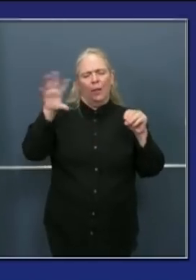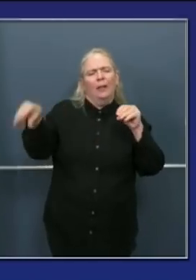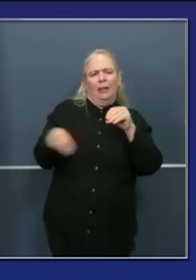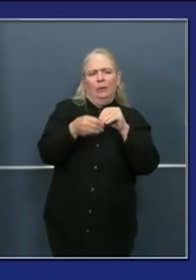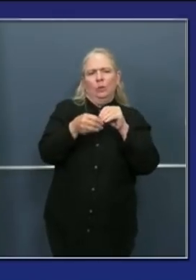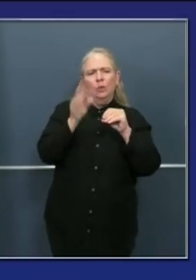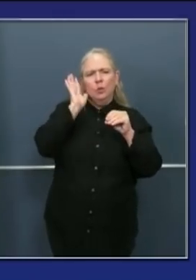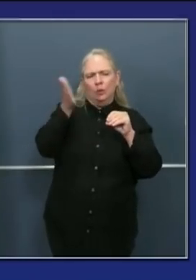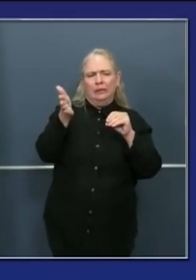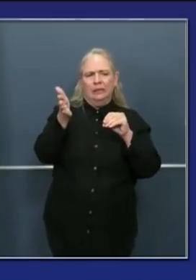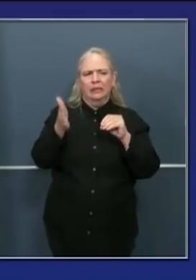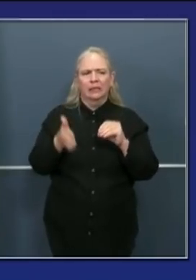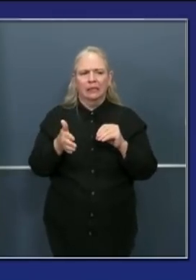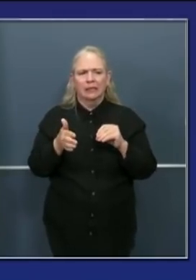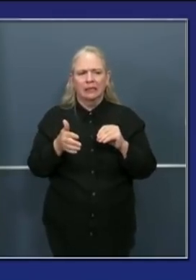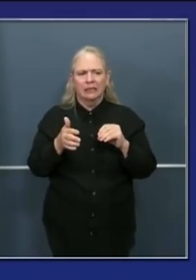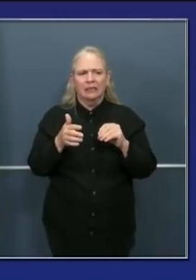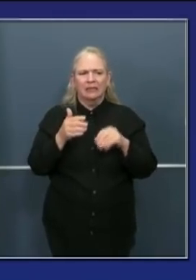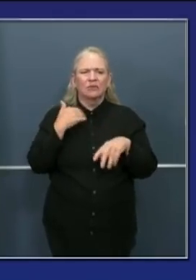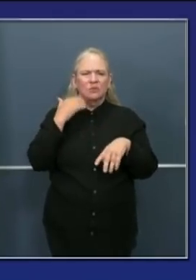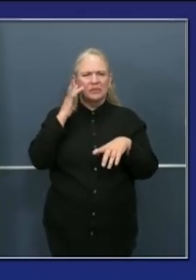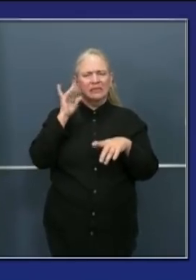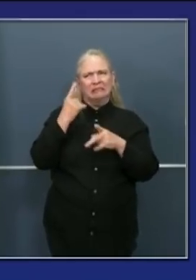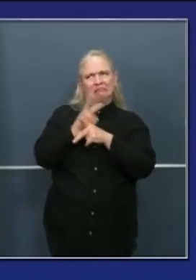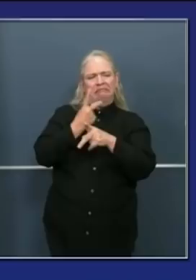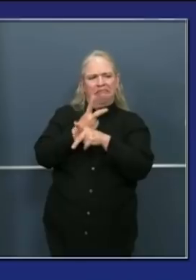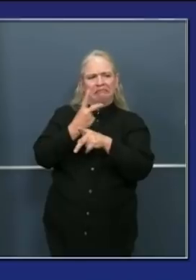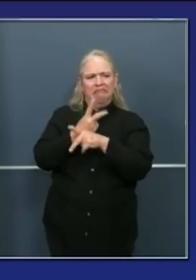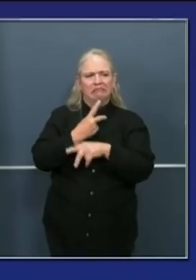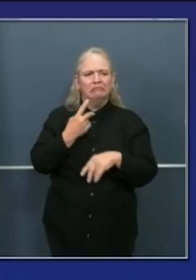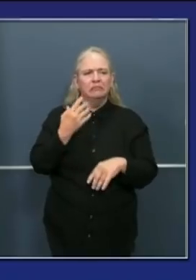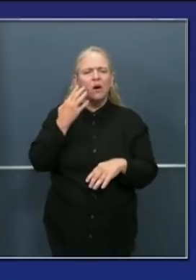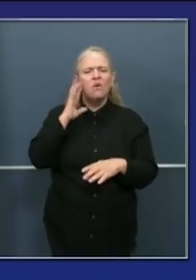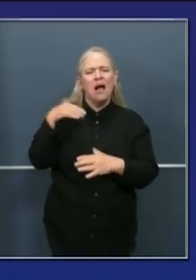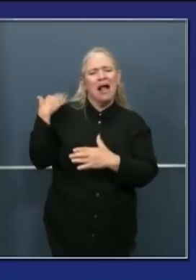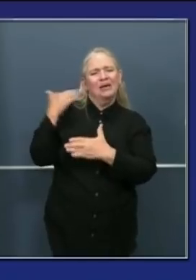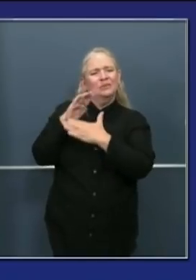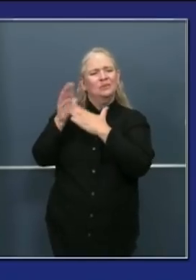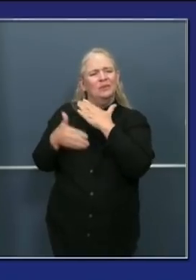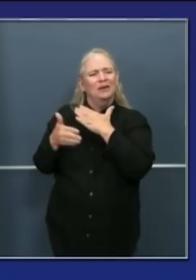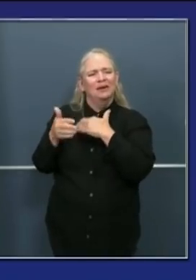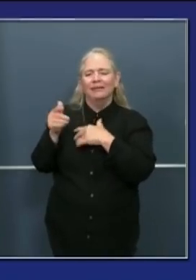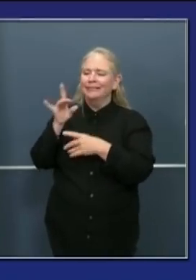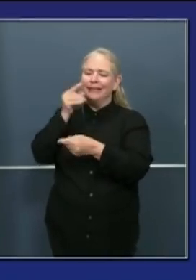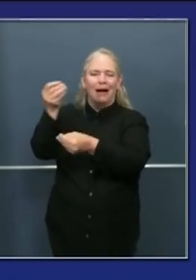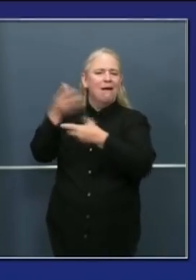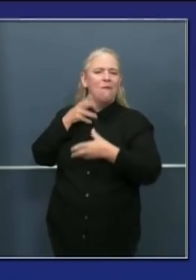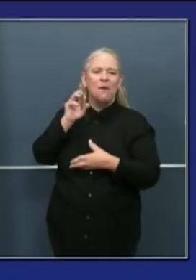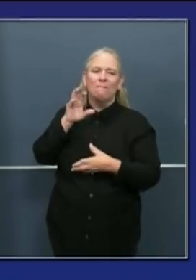THOSE NUMBERS ARE INCLUDED IN THAT SEVEN DAY AVERAGE. THERE'S SOME AMBIGUITY BECAUSE